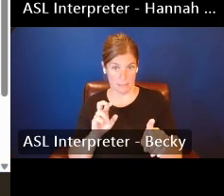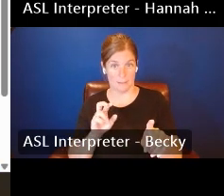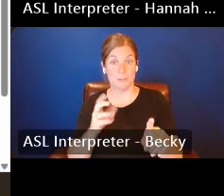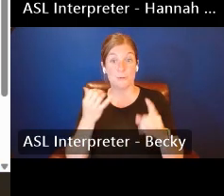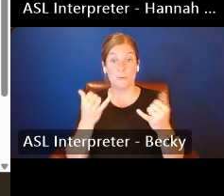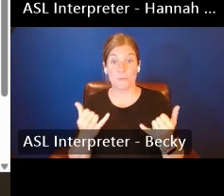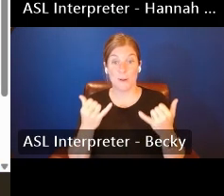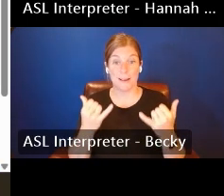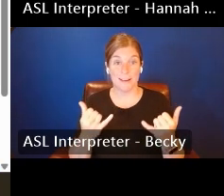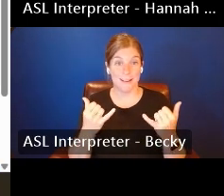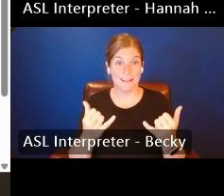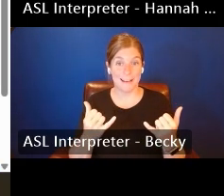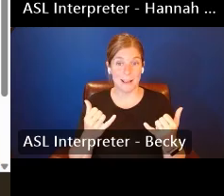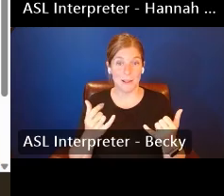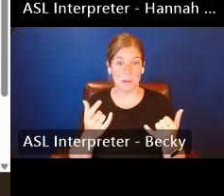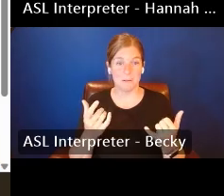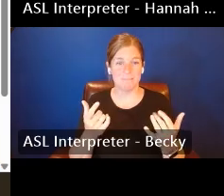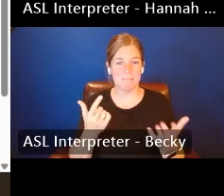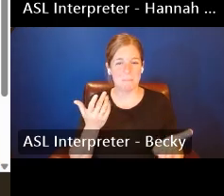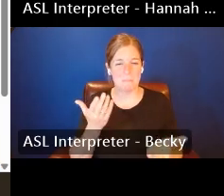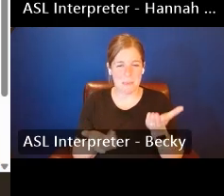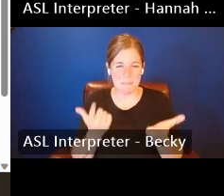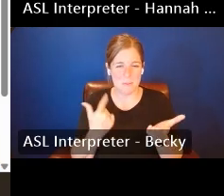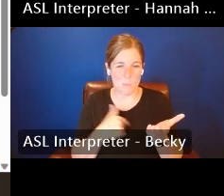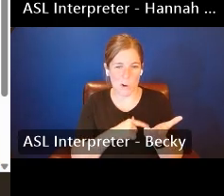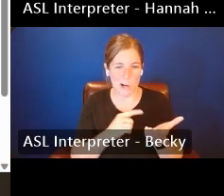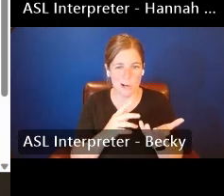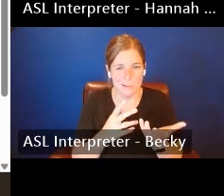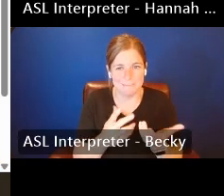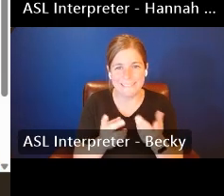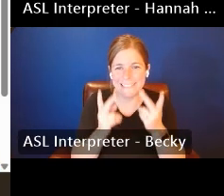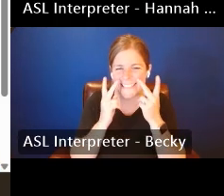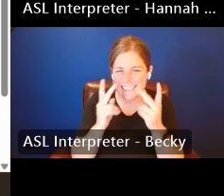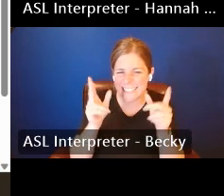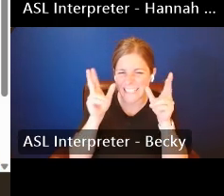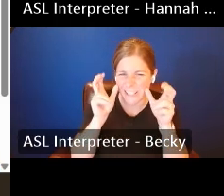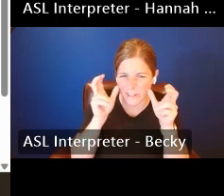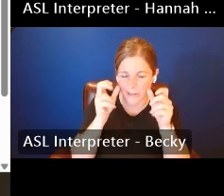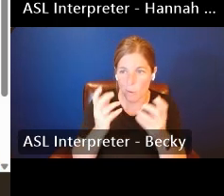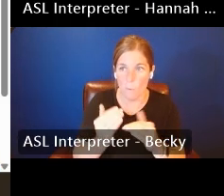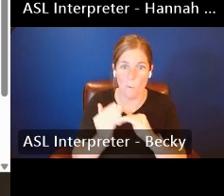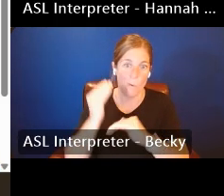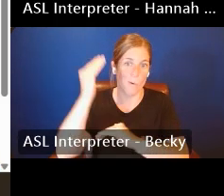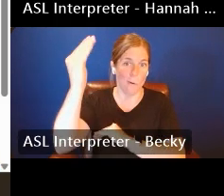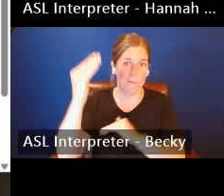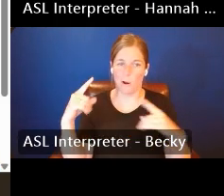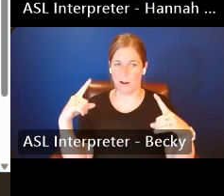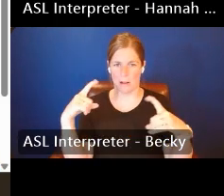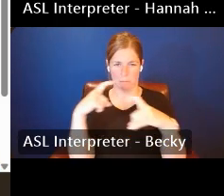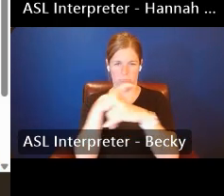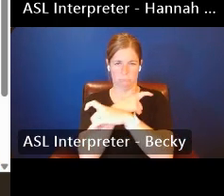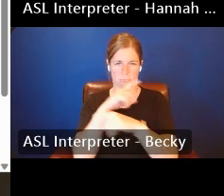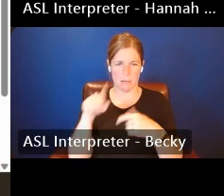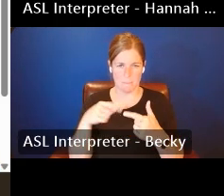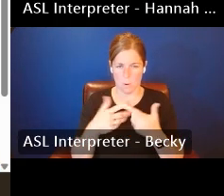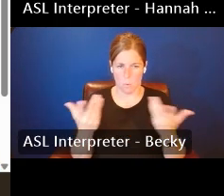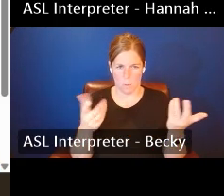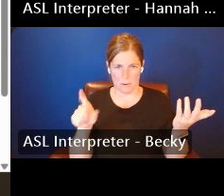might be some overcomplication of what we need, where you're able to choose different things to search from.